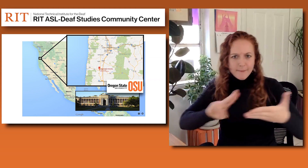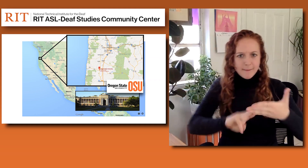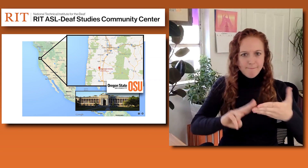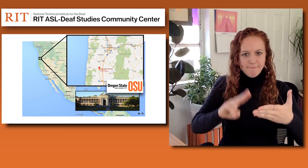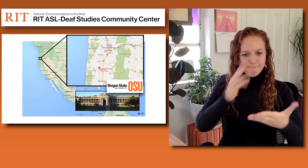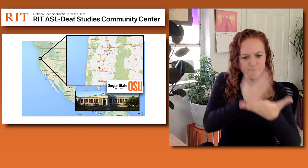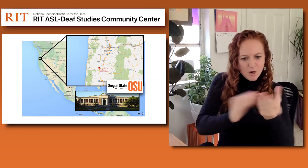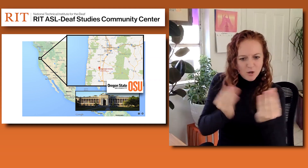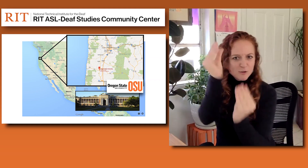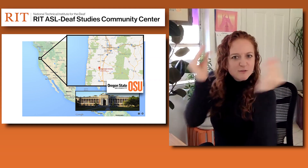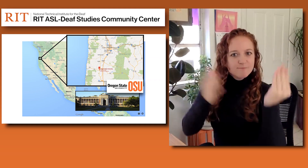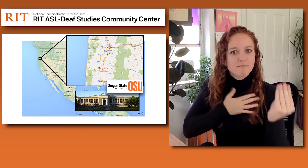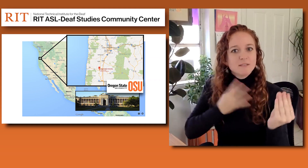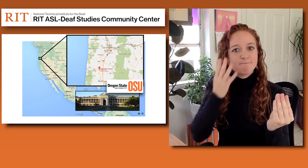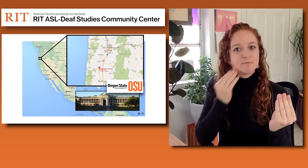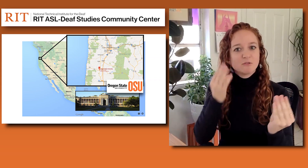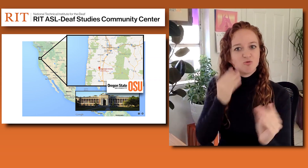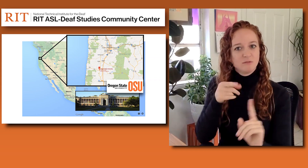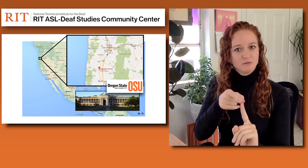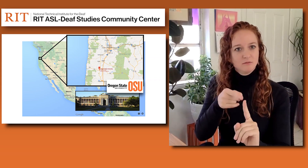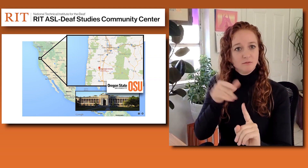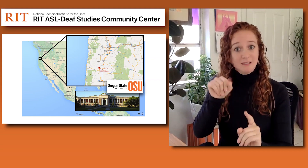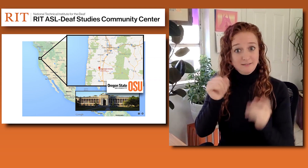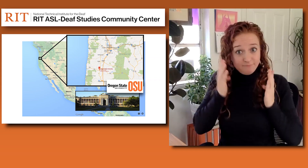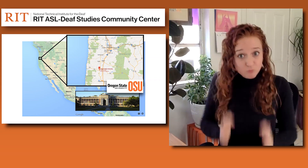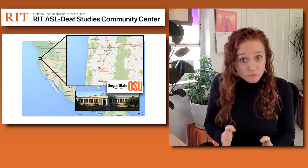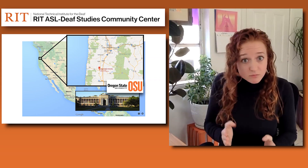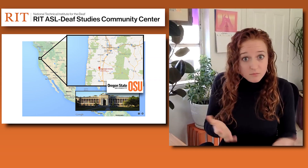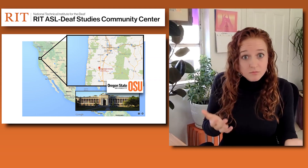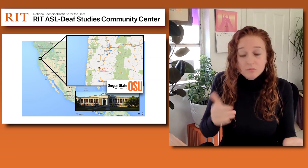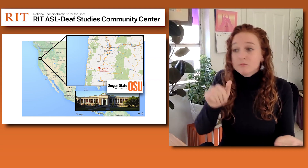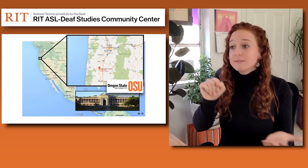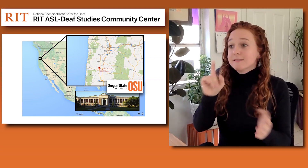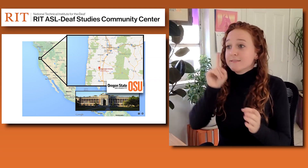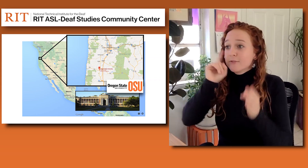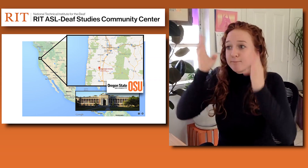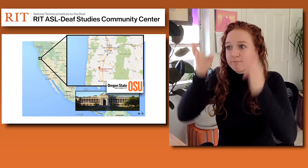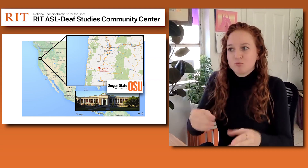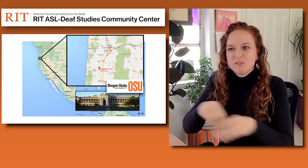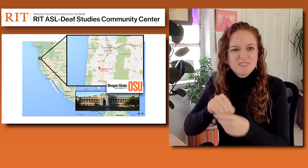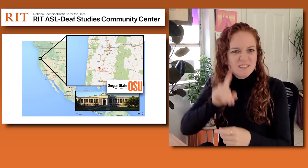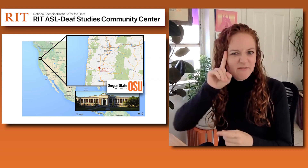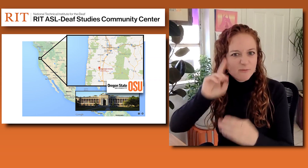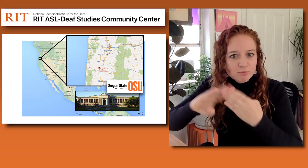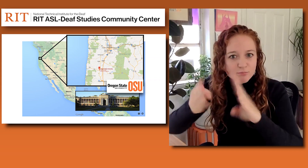and label the parts of my experience properly. I wanted to look at myself as a deaf person,